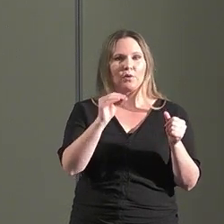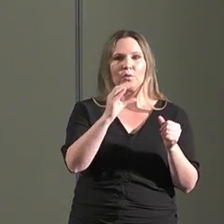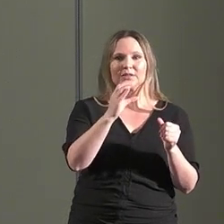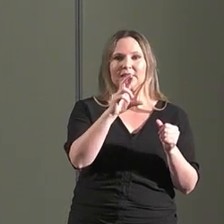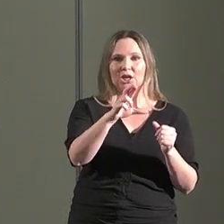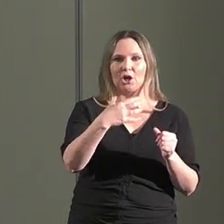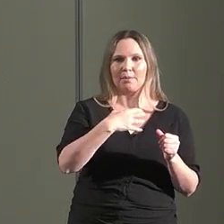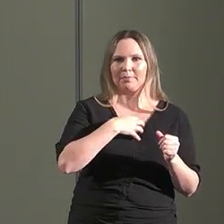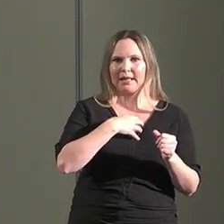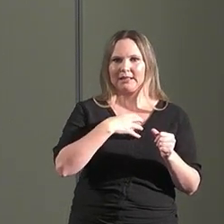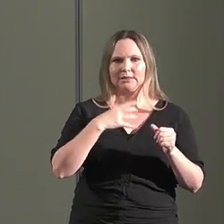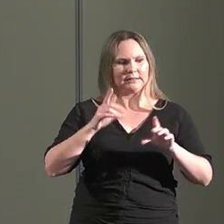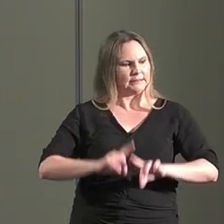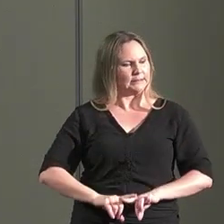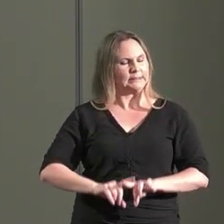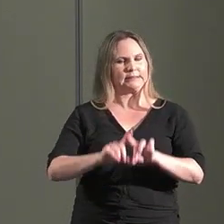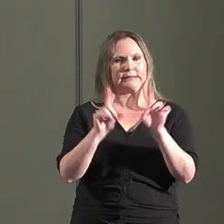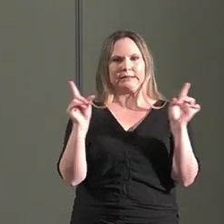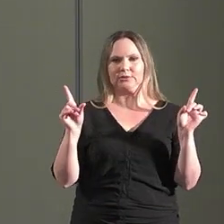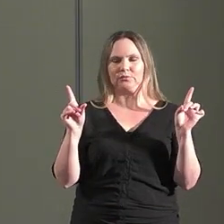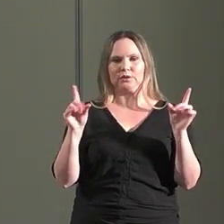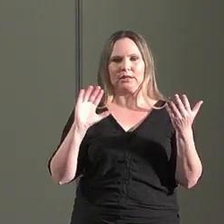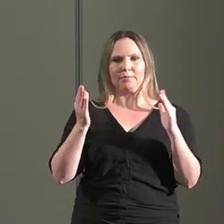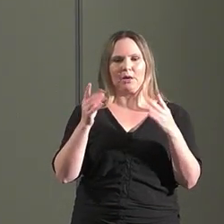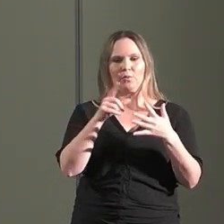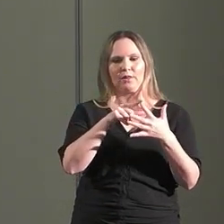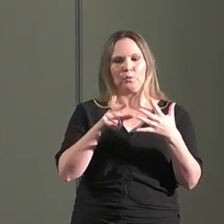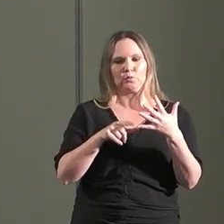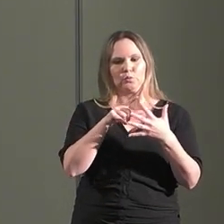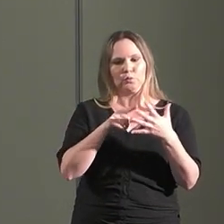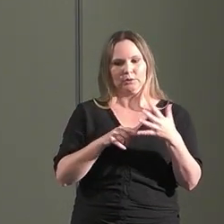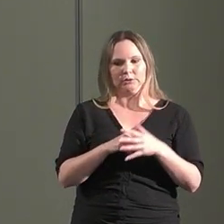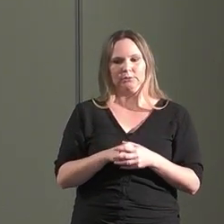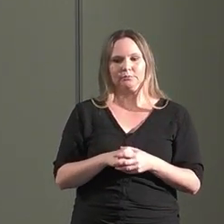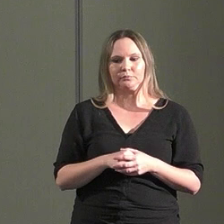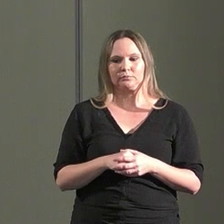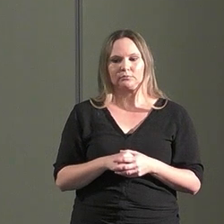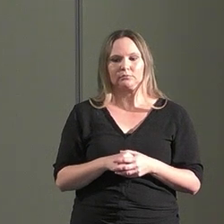there are two difference.